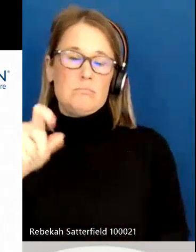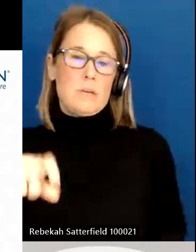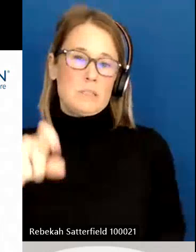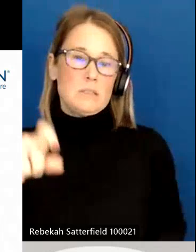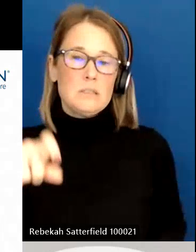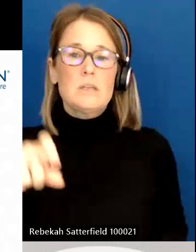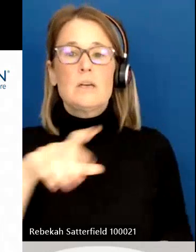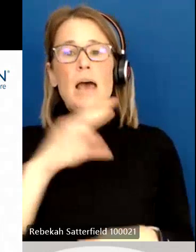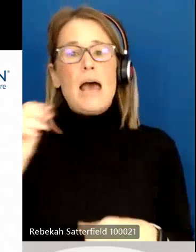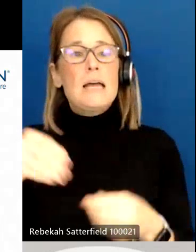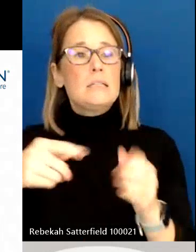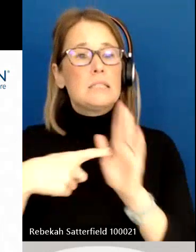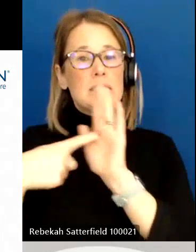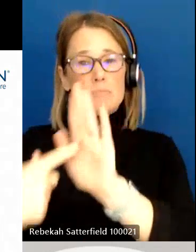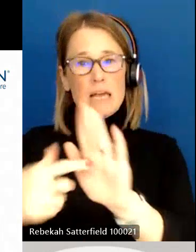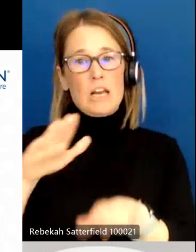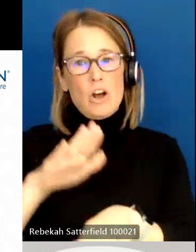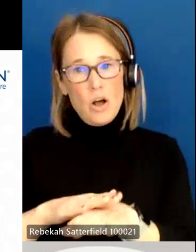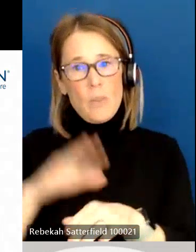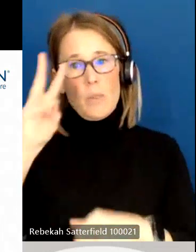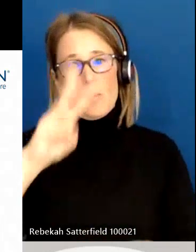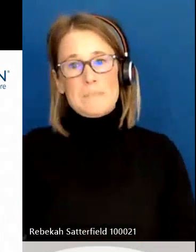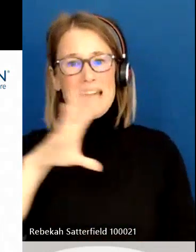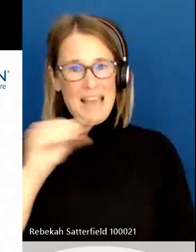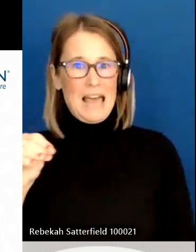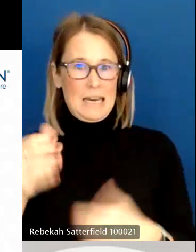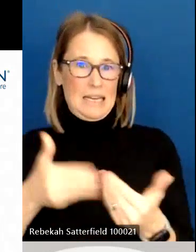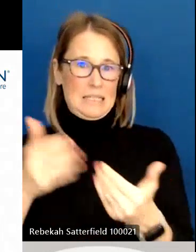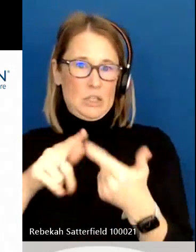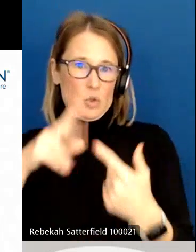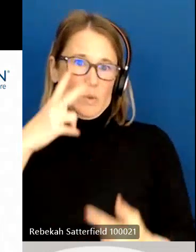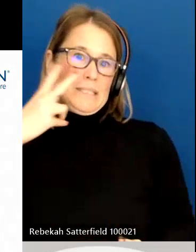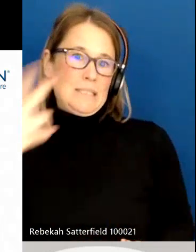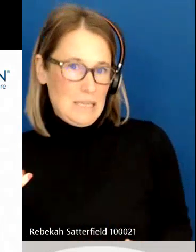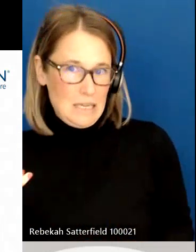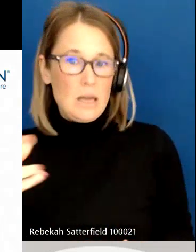entity's website in a prominent place by the way when I was telling you that I reviewed uh some of